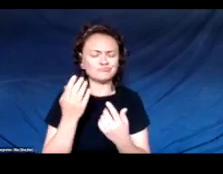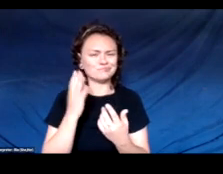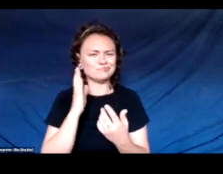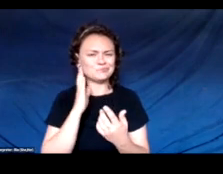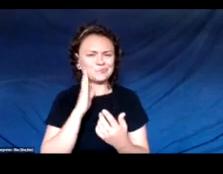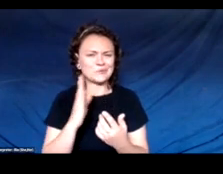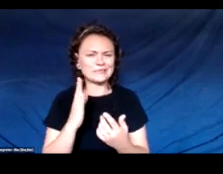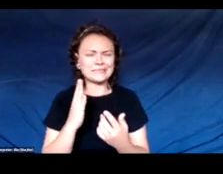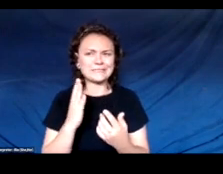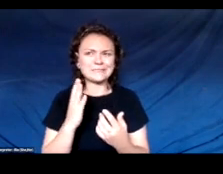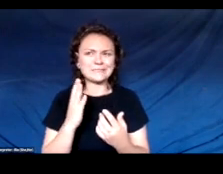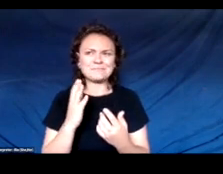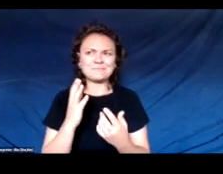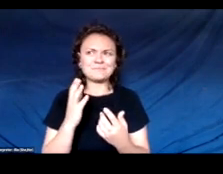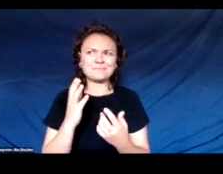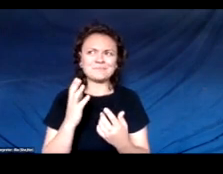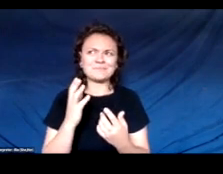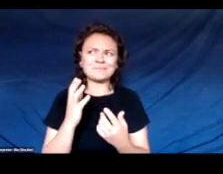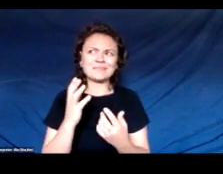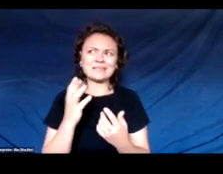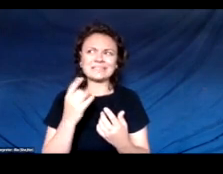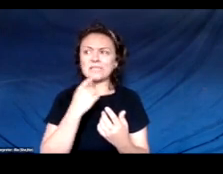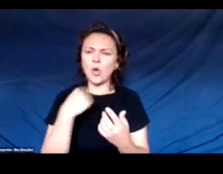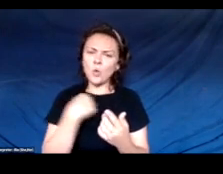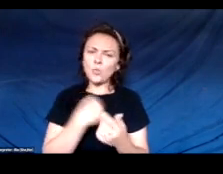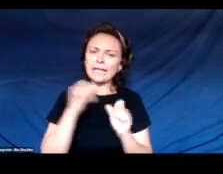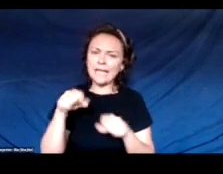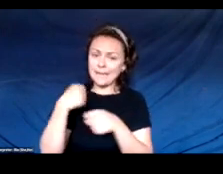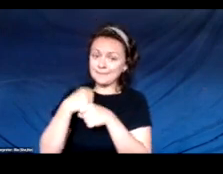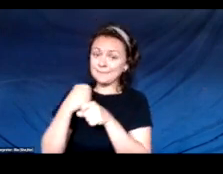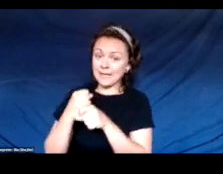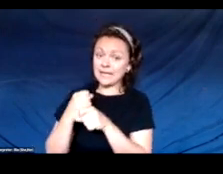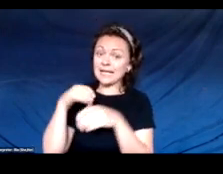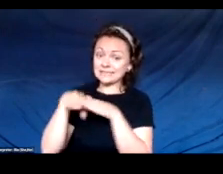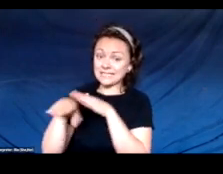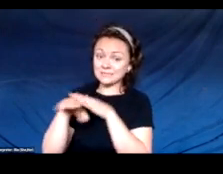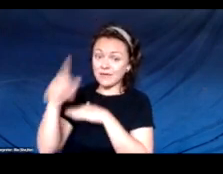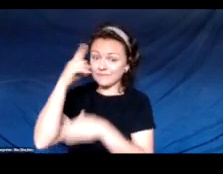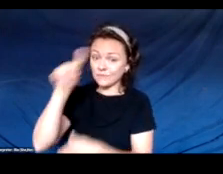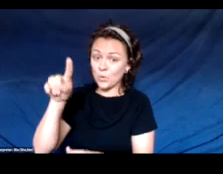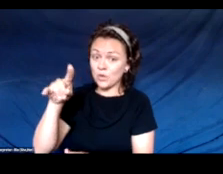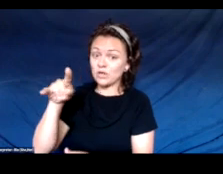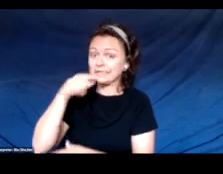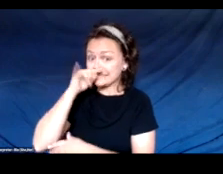we can make it more accessible for the child, but we can't make it accessible for you.